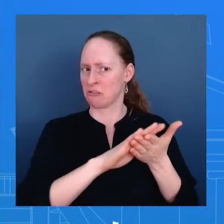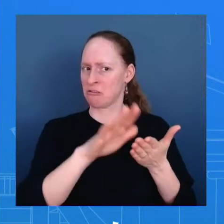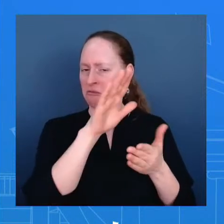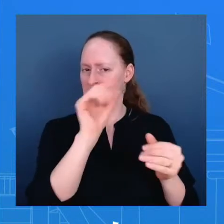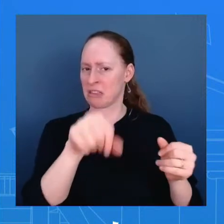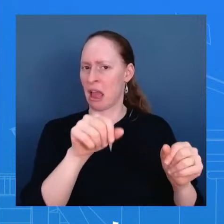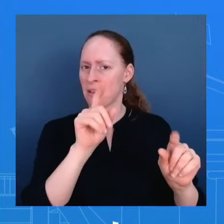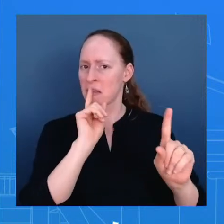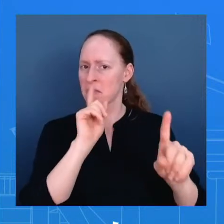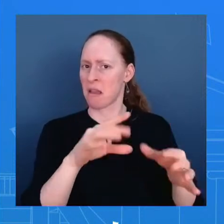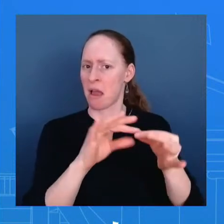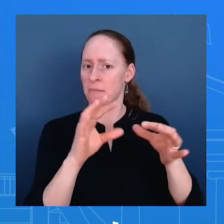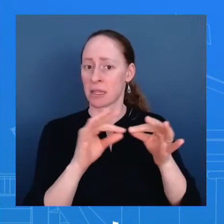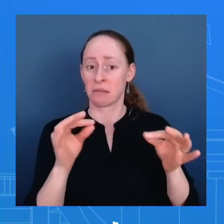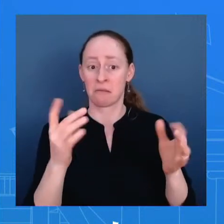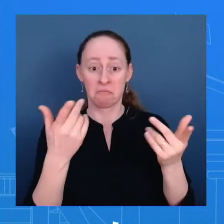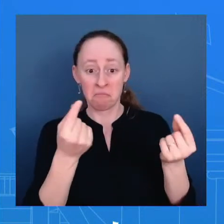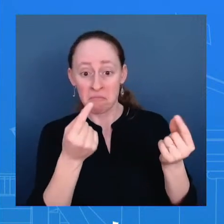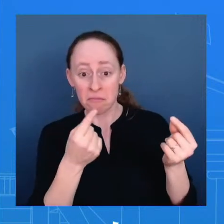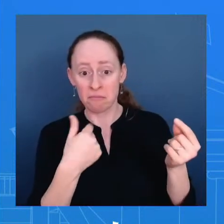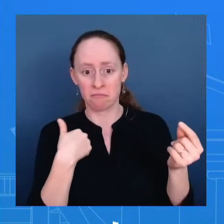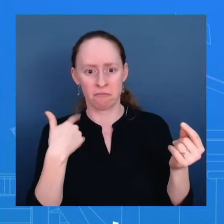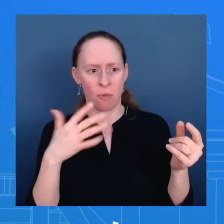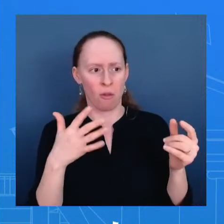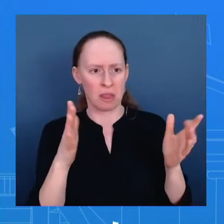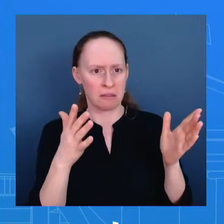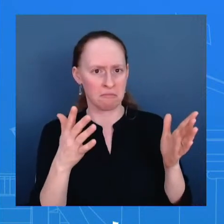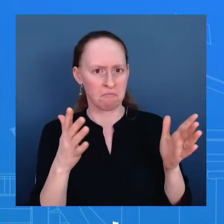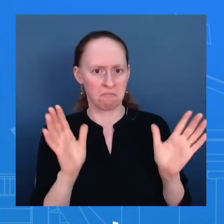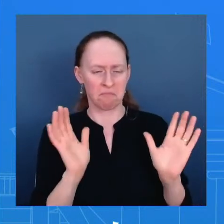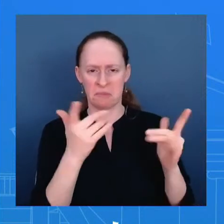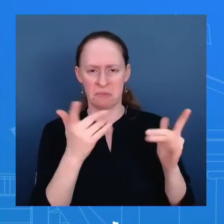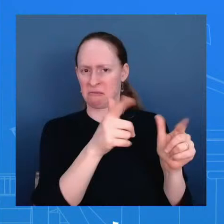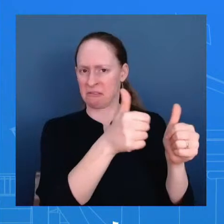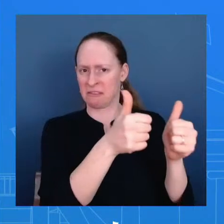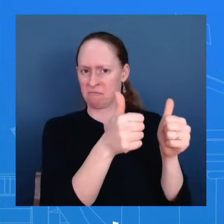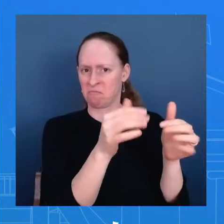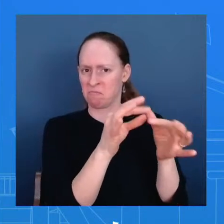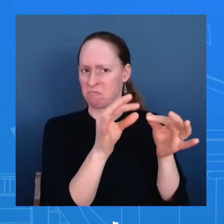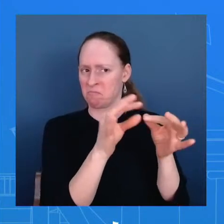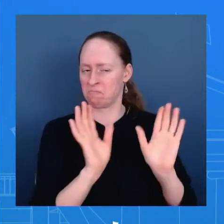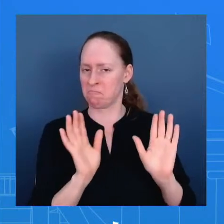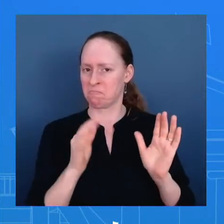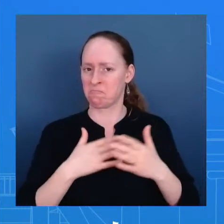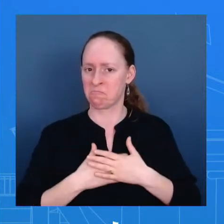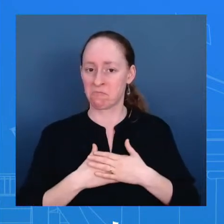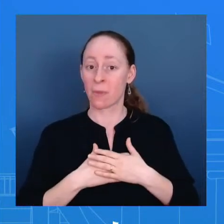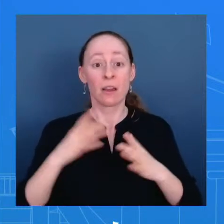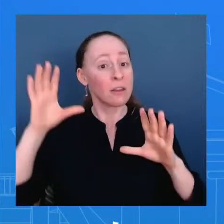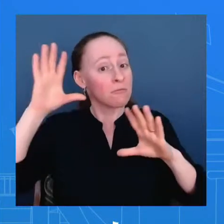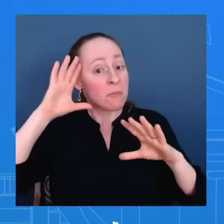I'll let him speak for Morehouse College. The President has been very clear. I mean, we live in a -- an amazing country